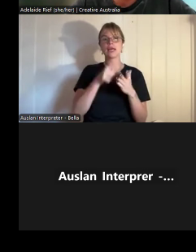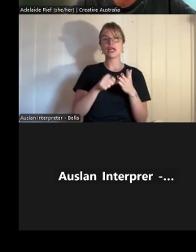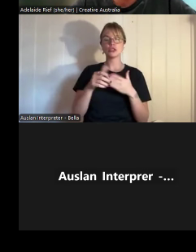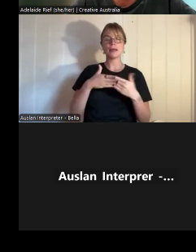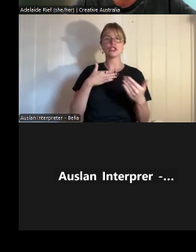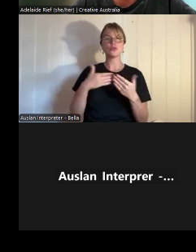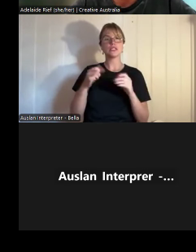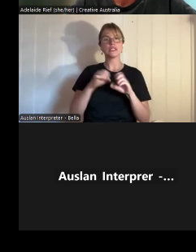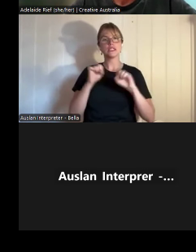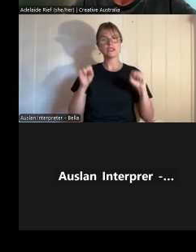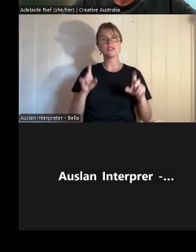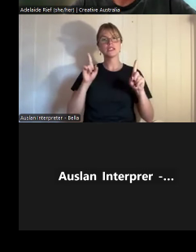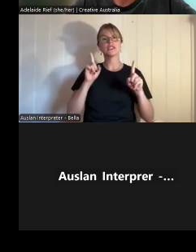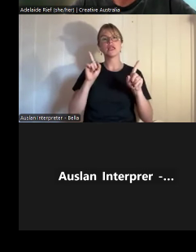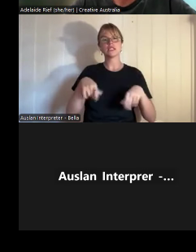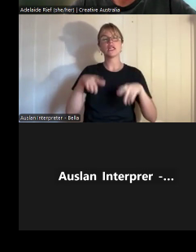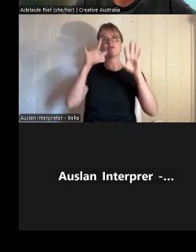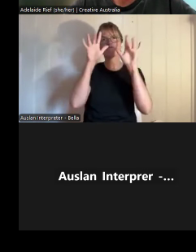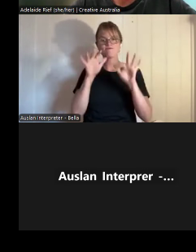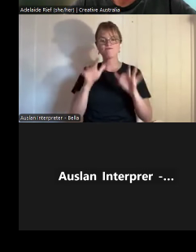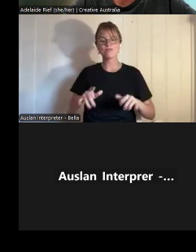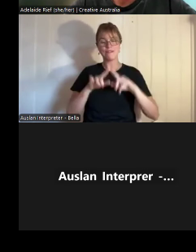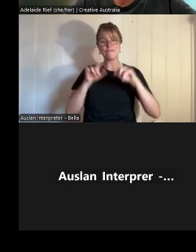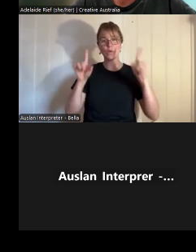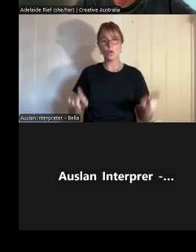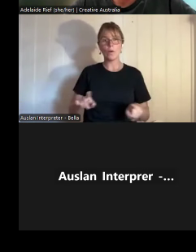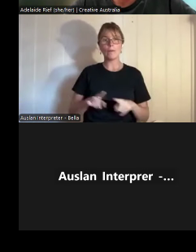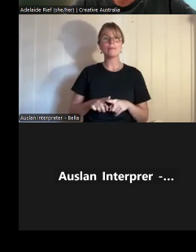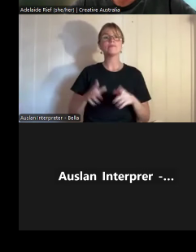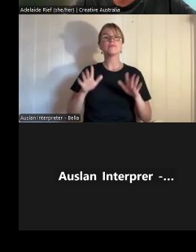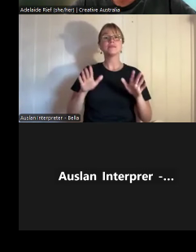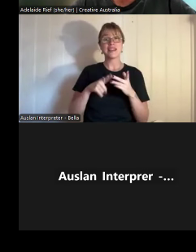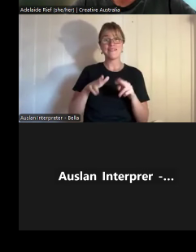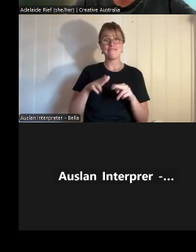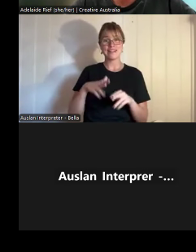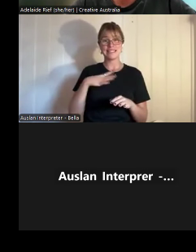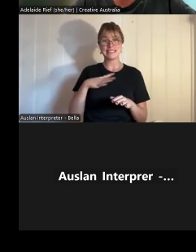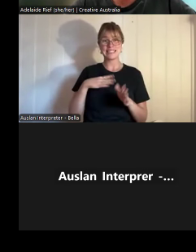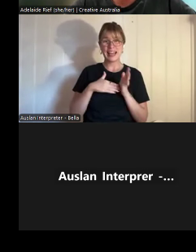filling out the form. If you need assistance with your application, you can call or email us at any